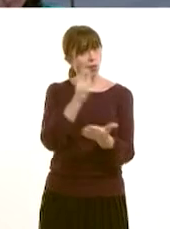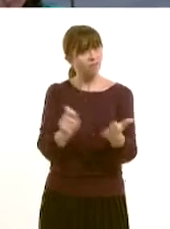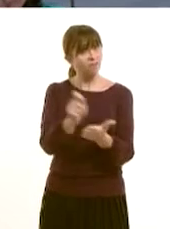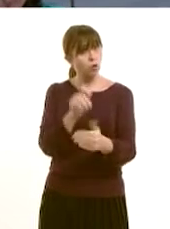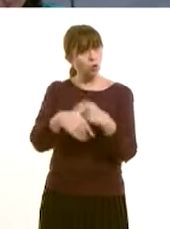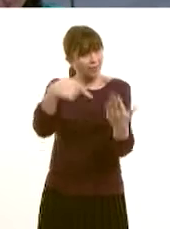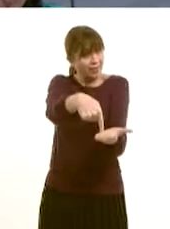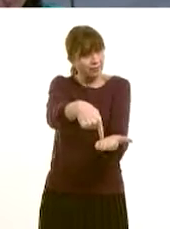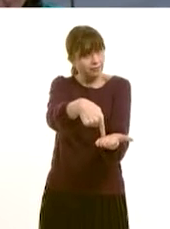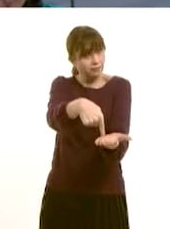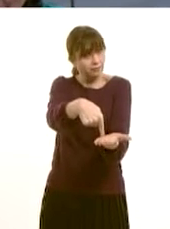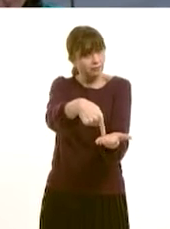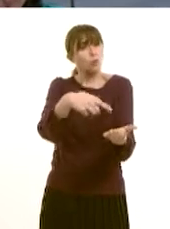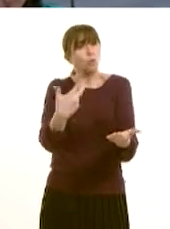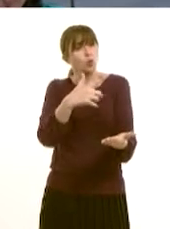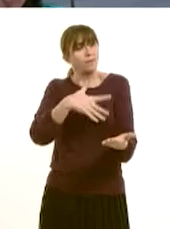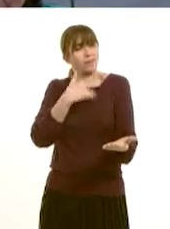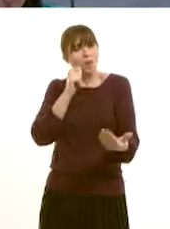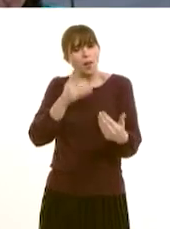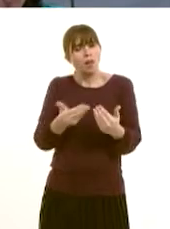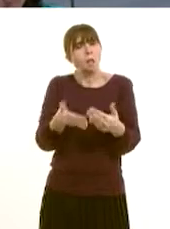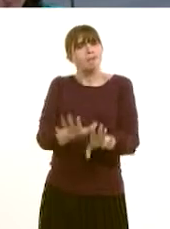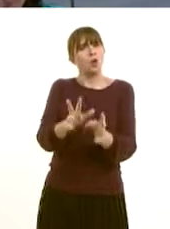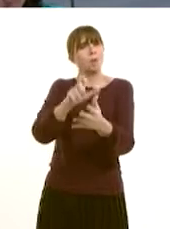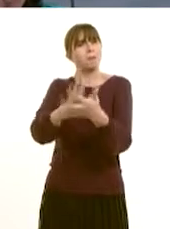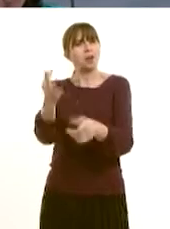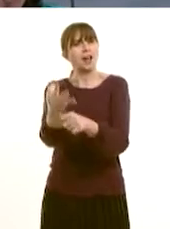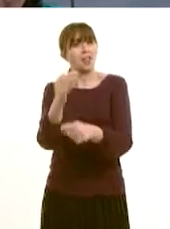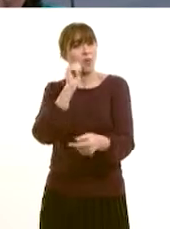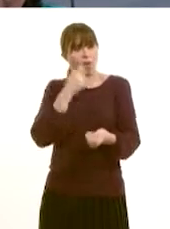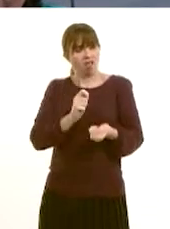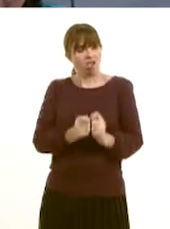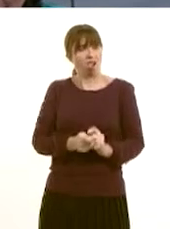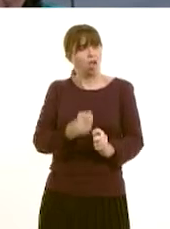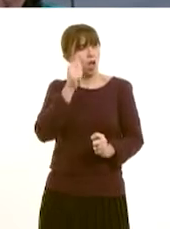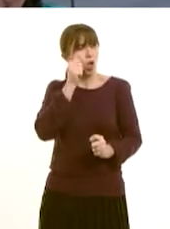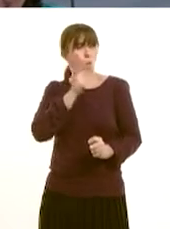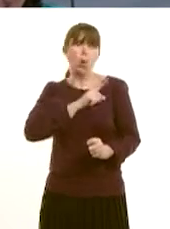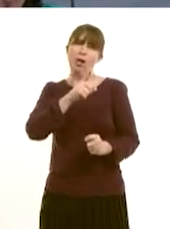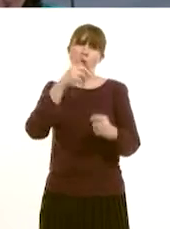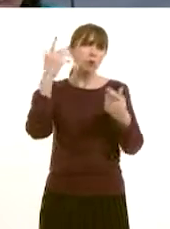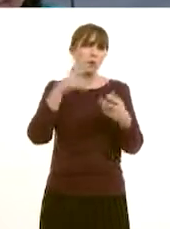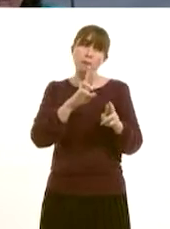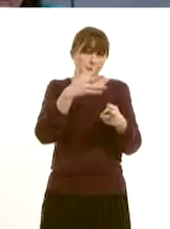March, or do you see that there will be changes to mitigate the devastating impact of some of those cuts to rural authorities?